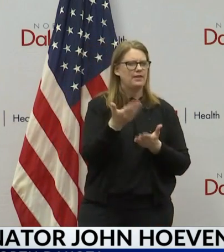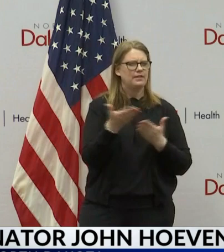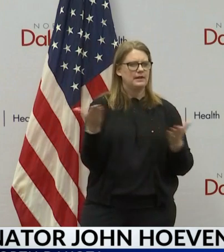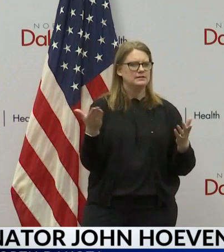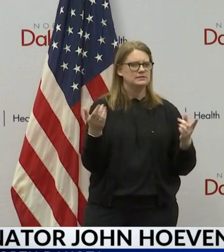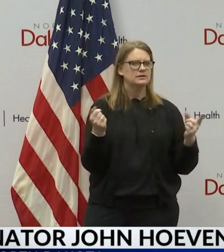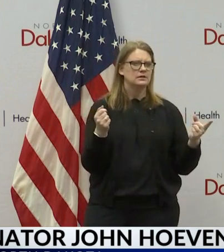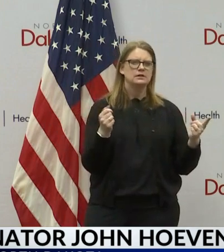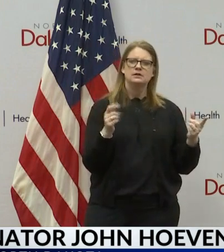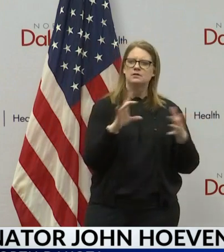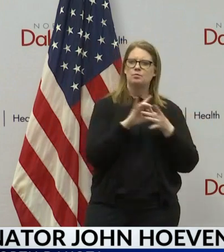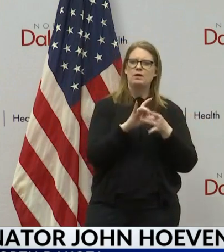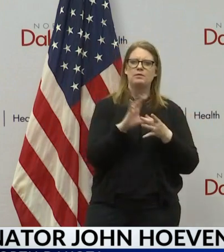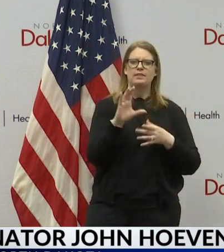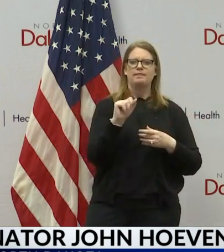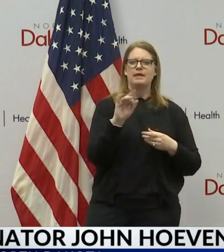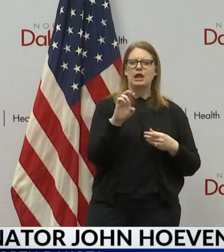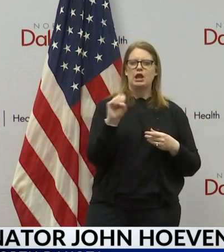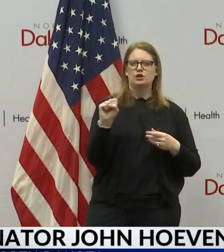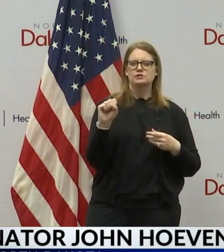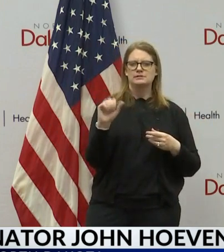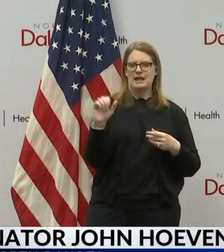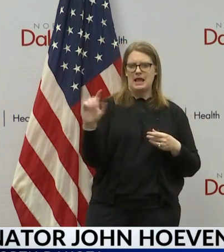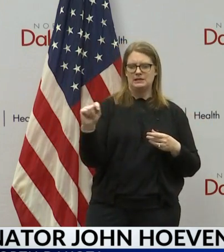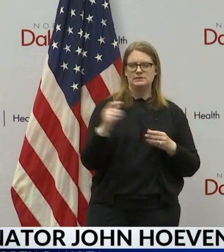IF I COULD TOUCH ON A COUPLE